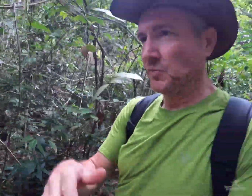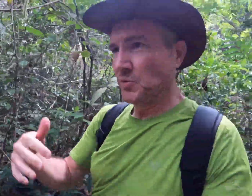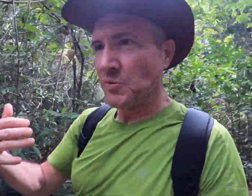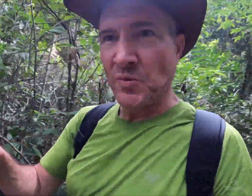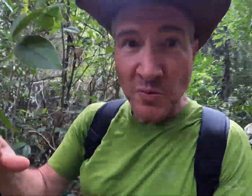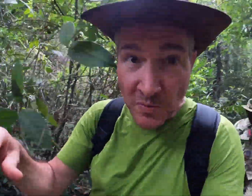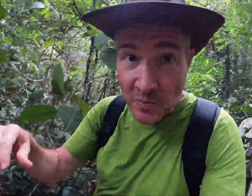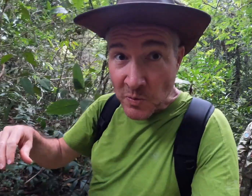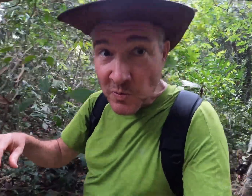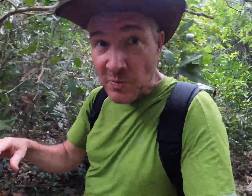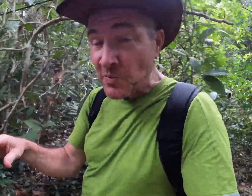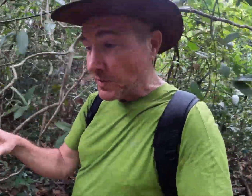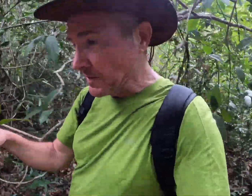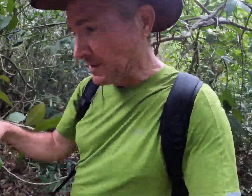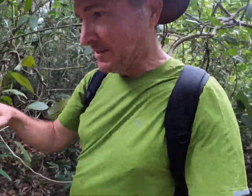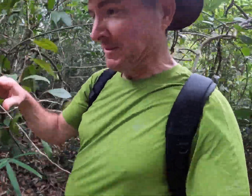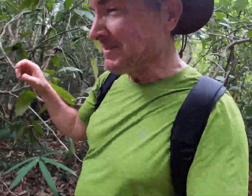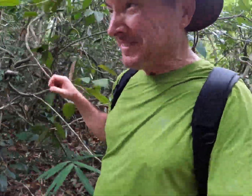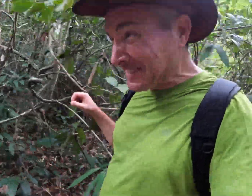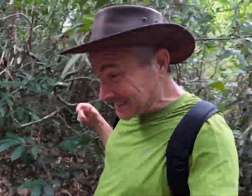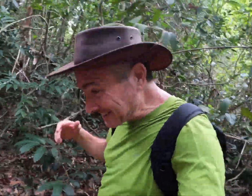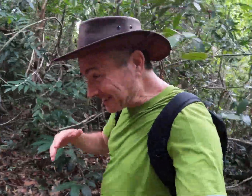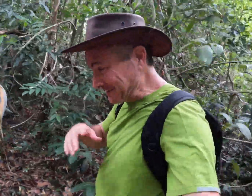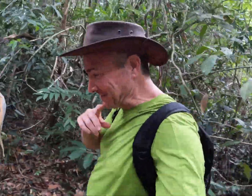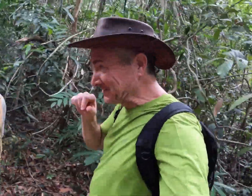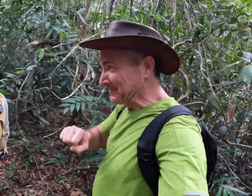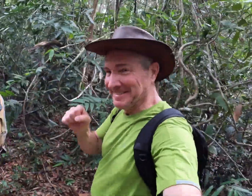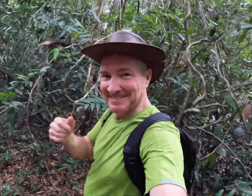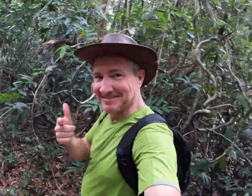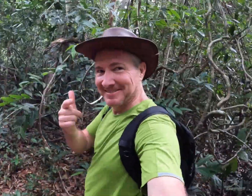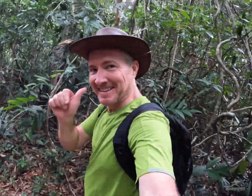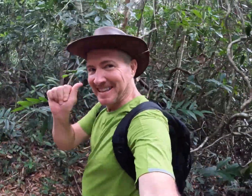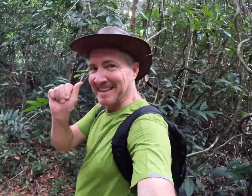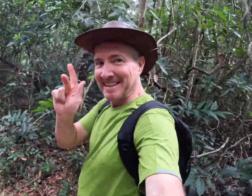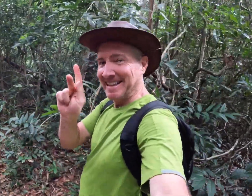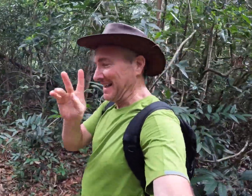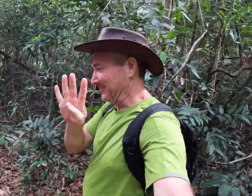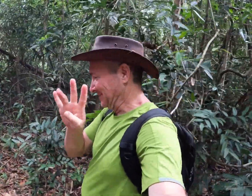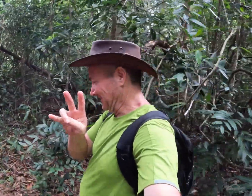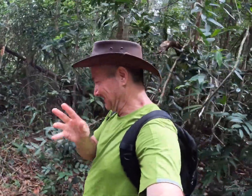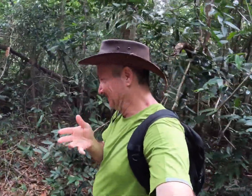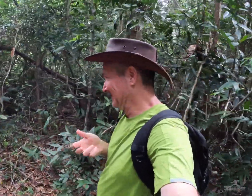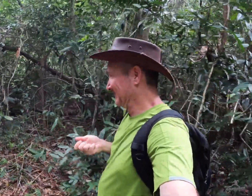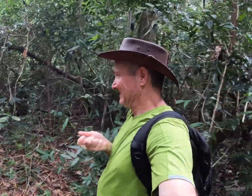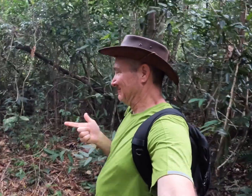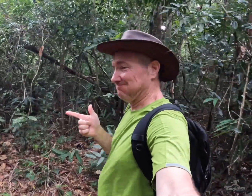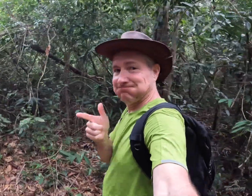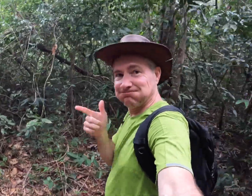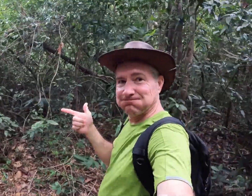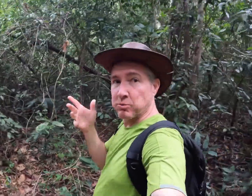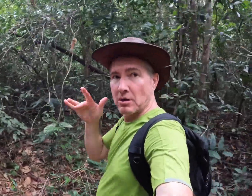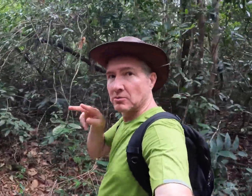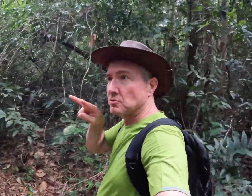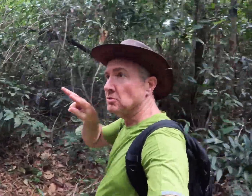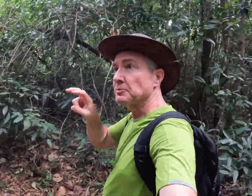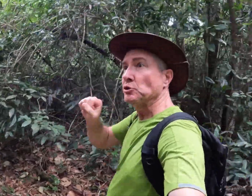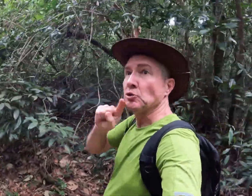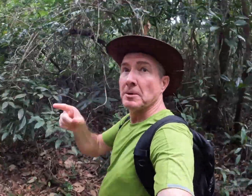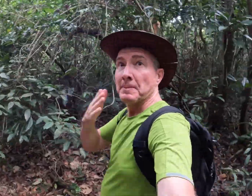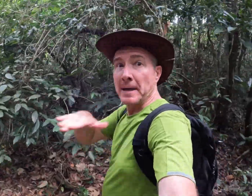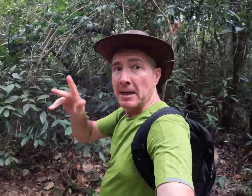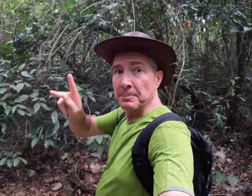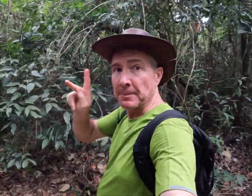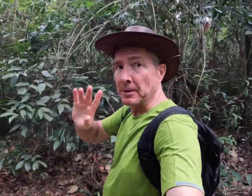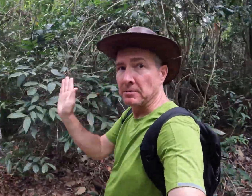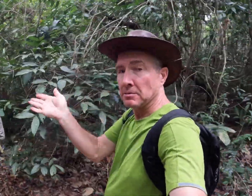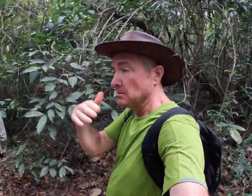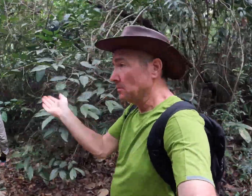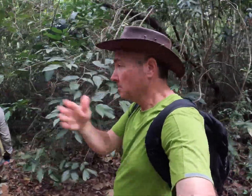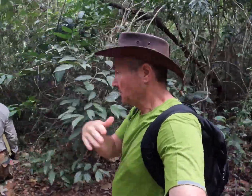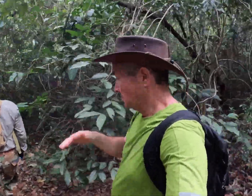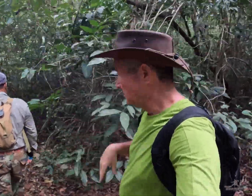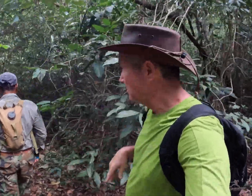These anti-poachers literally have AK-47s to deter the bad guys.